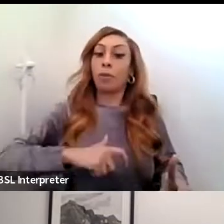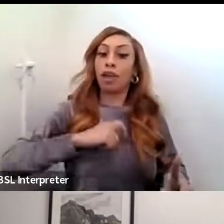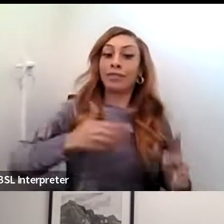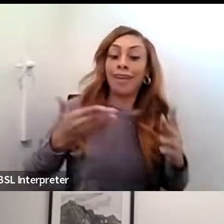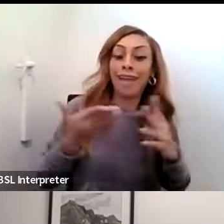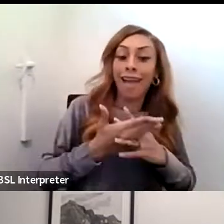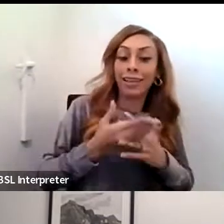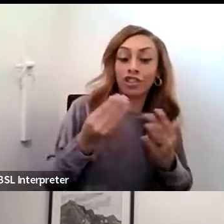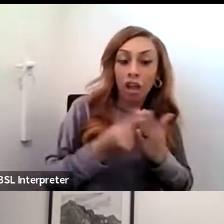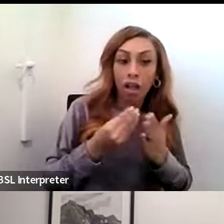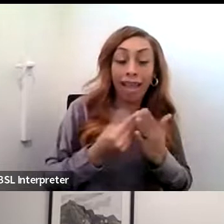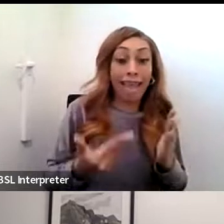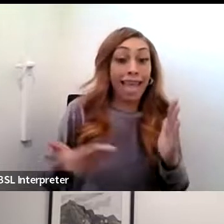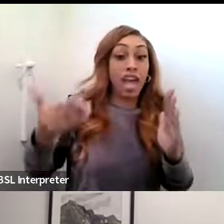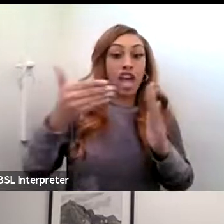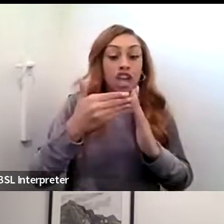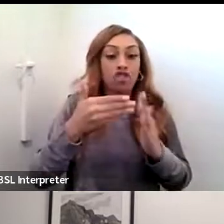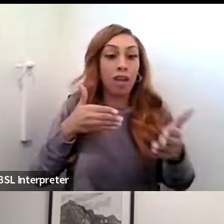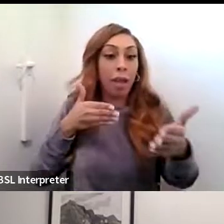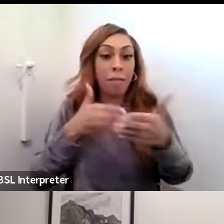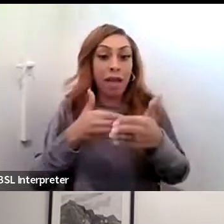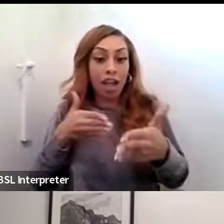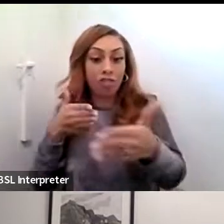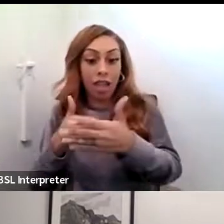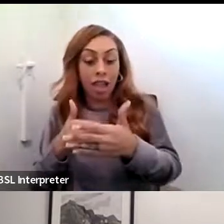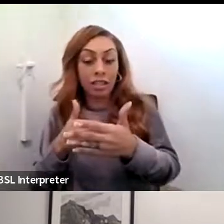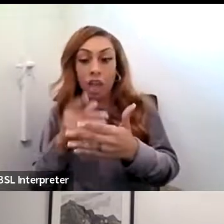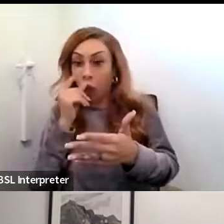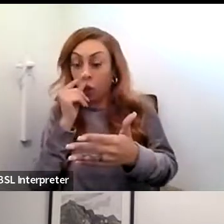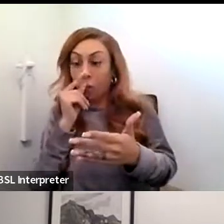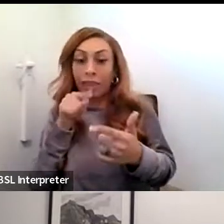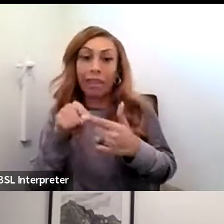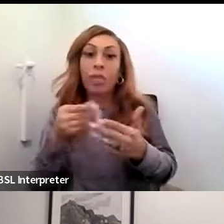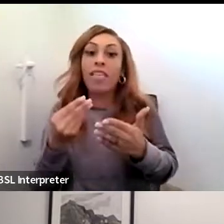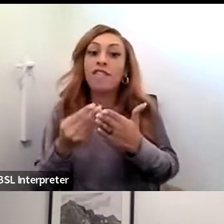are there extra barriers that are faced that could be managed with a financial contribution?